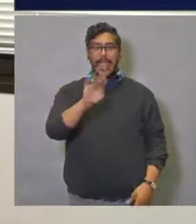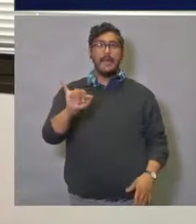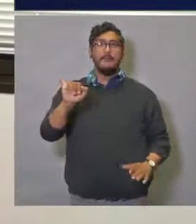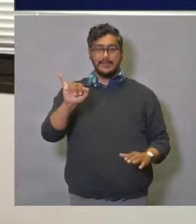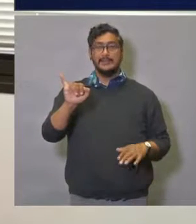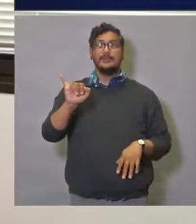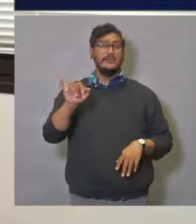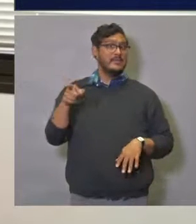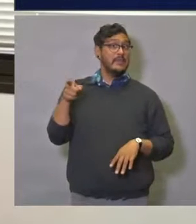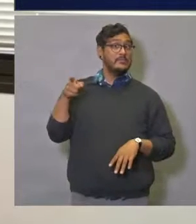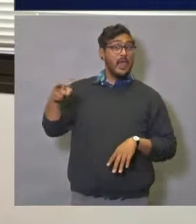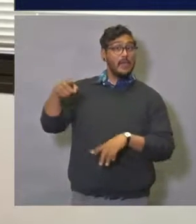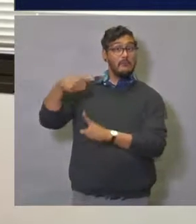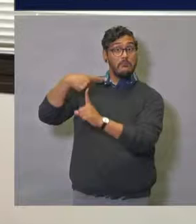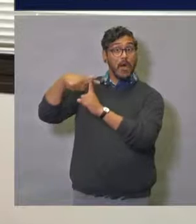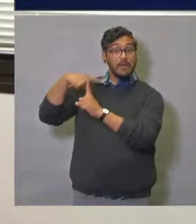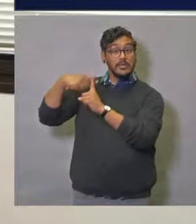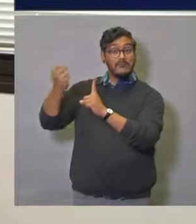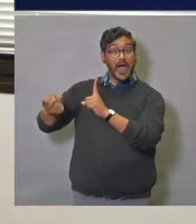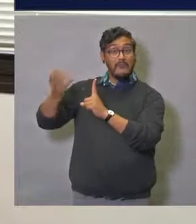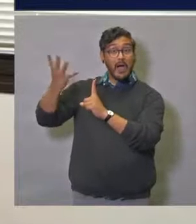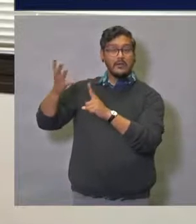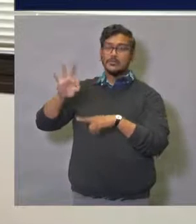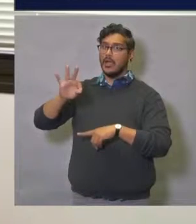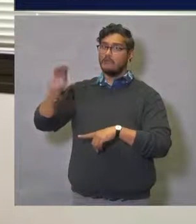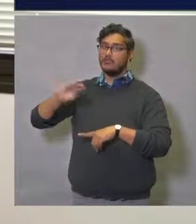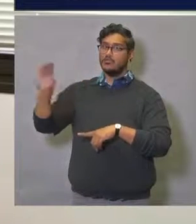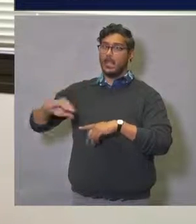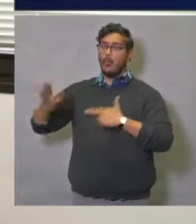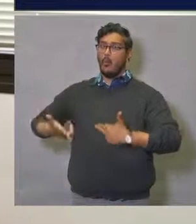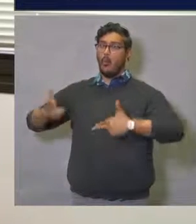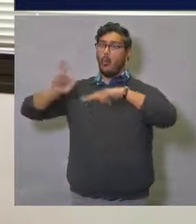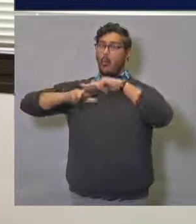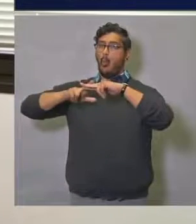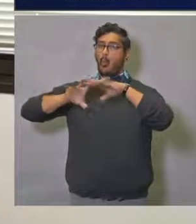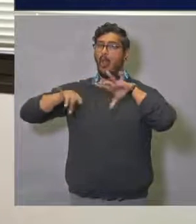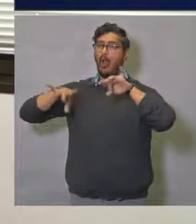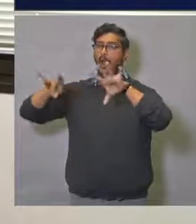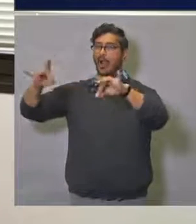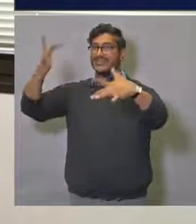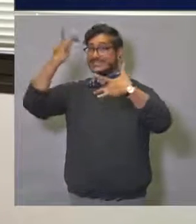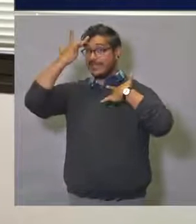VIAJARON EN LUGARES CON TASAS